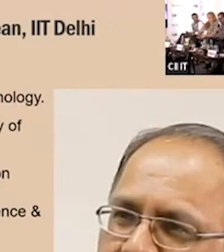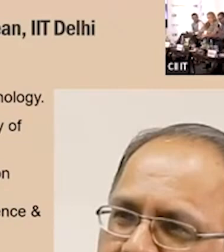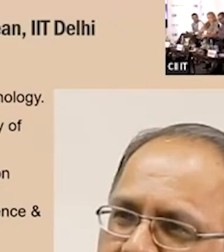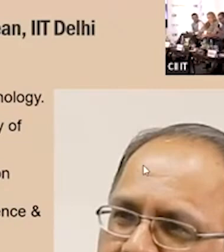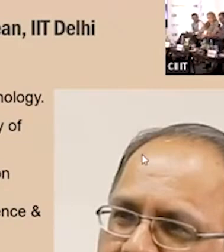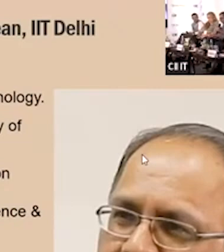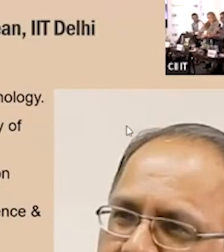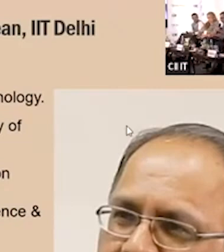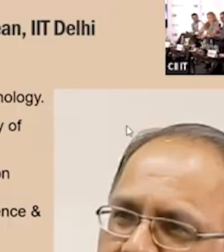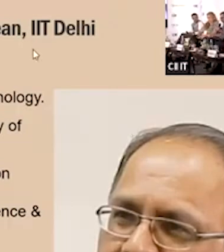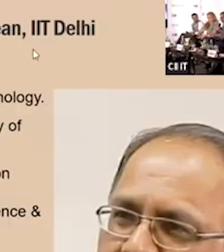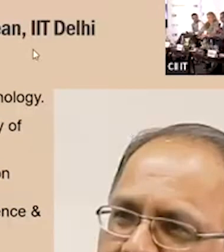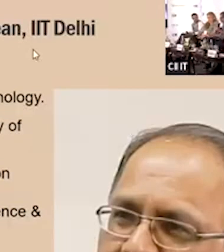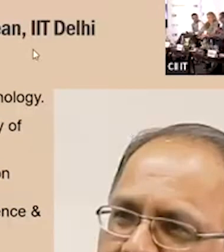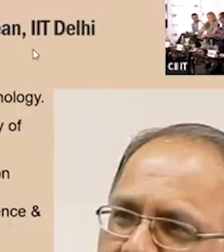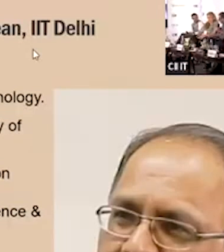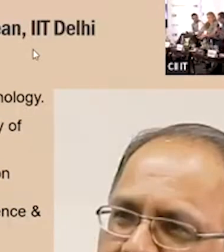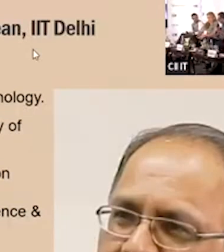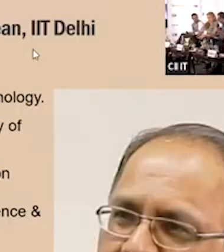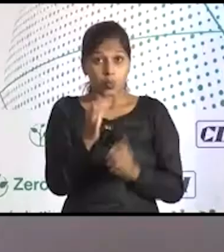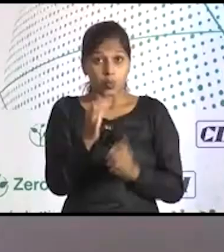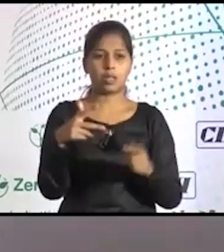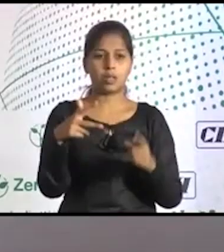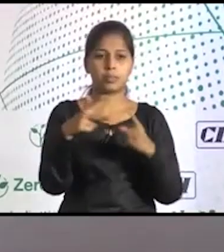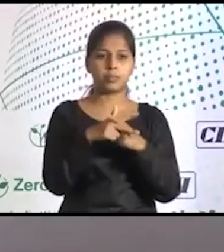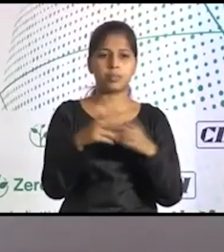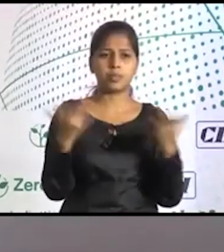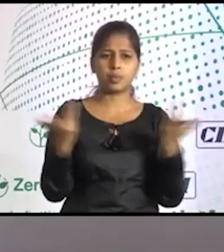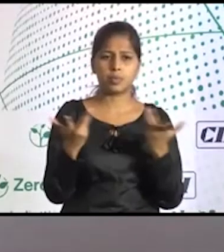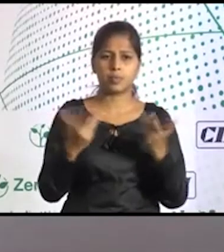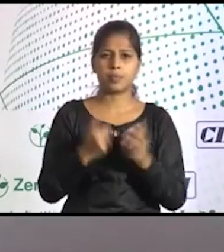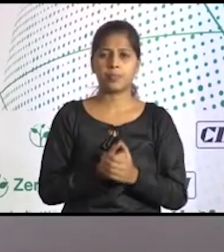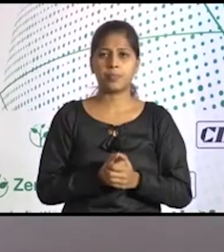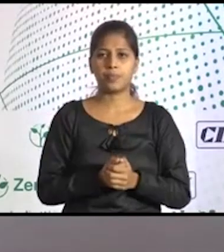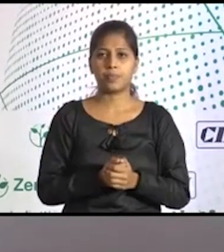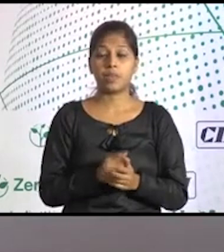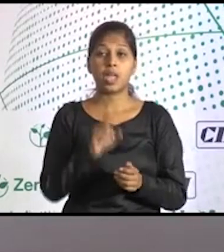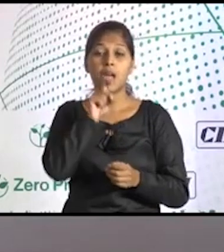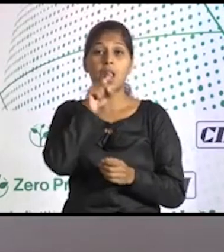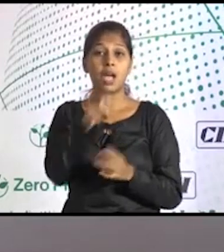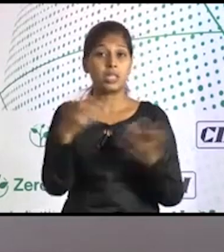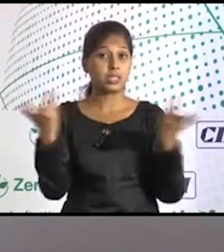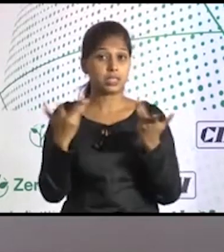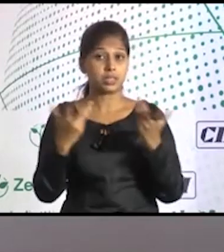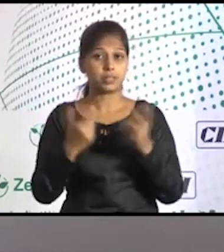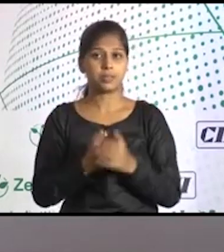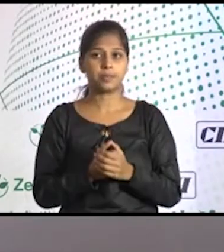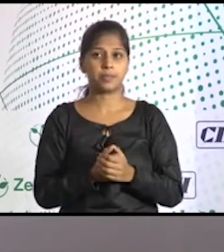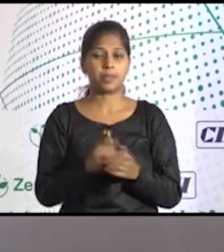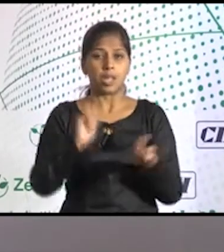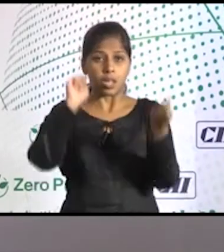I want to quickly come to you, Patrick, and I wanted to ask you a little bit about ETF, but I'm going to change that now.